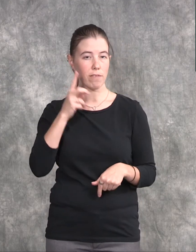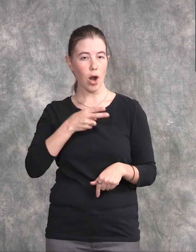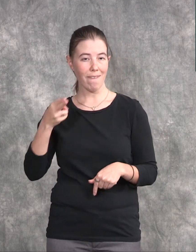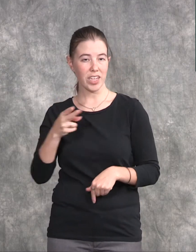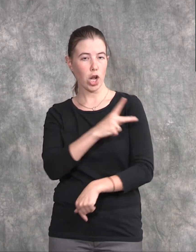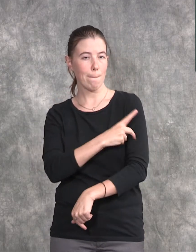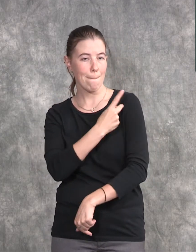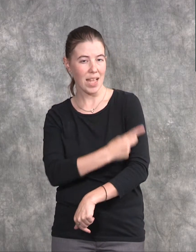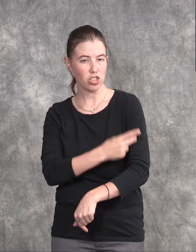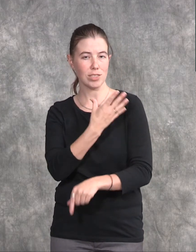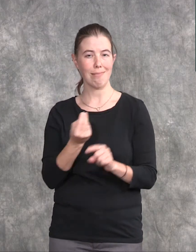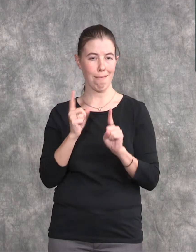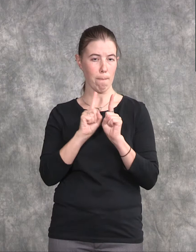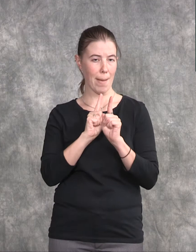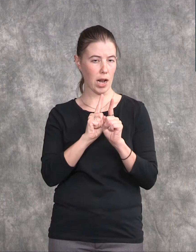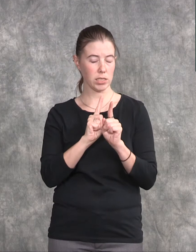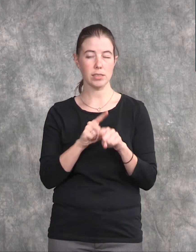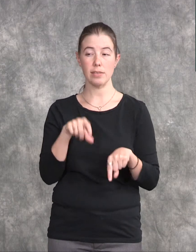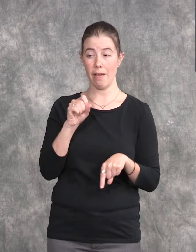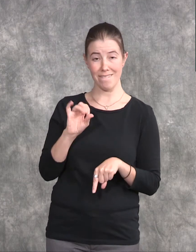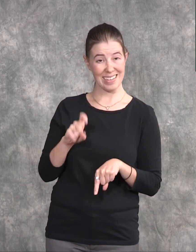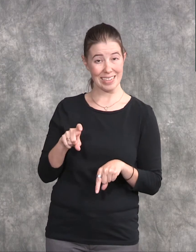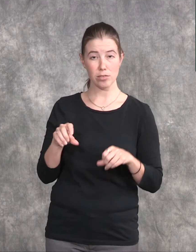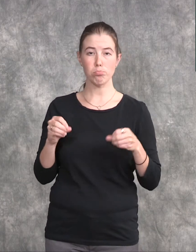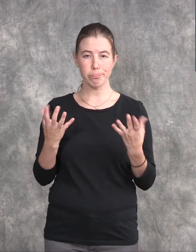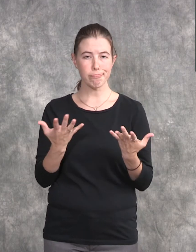for deaf and hard of hearing patients and companions